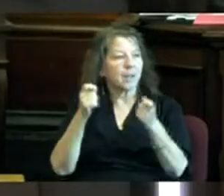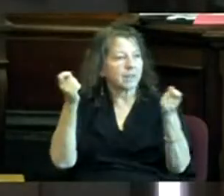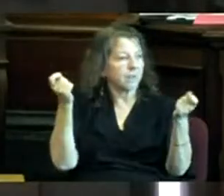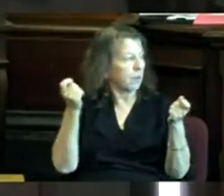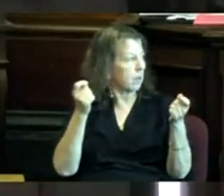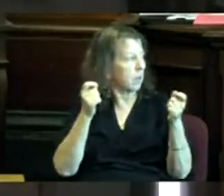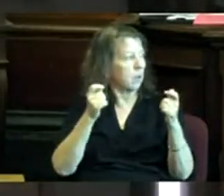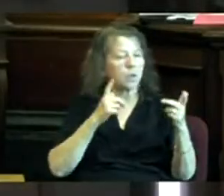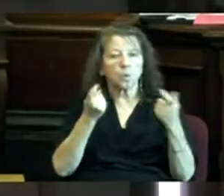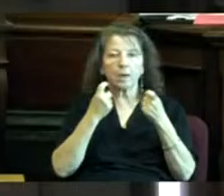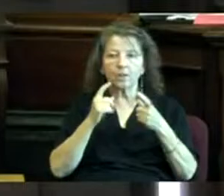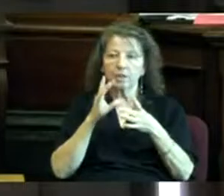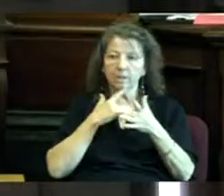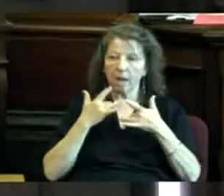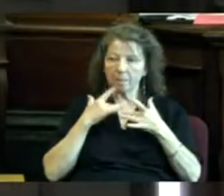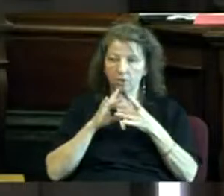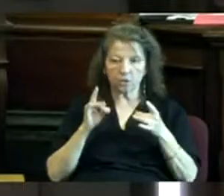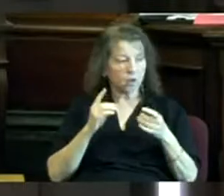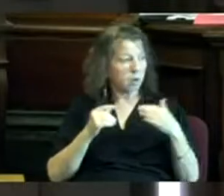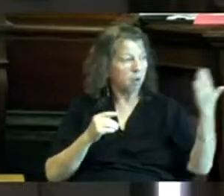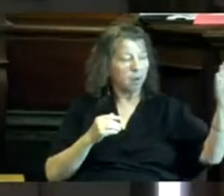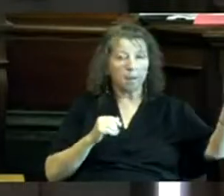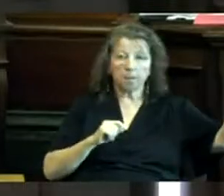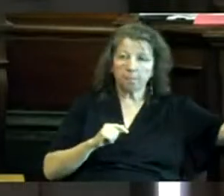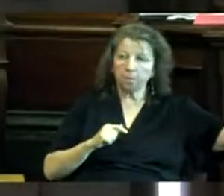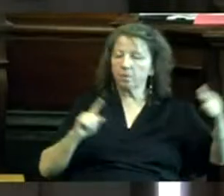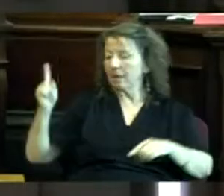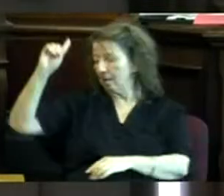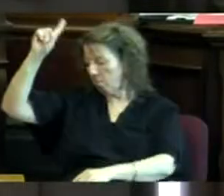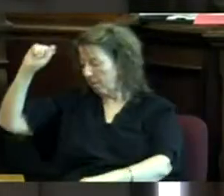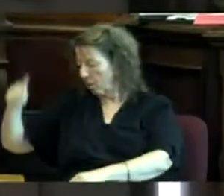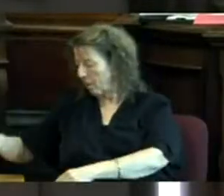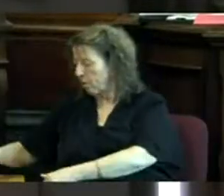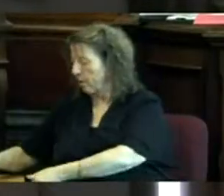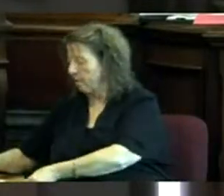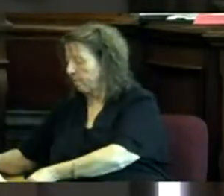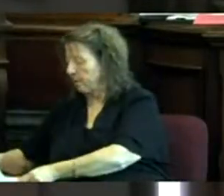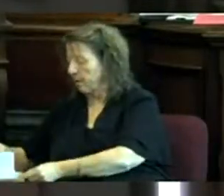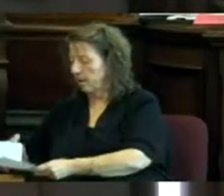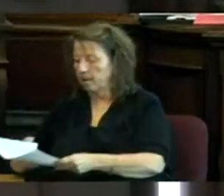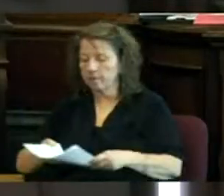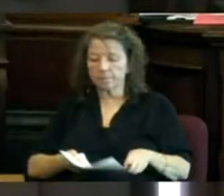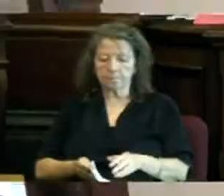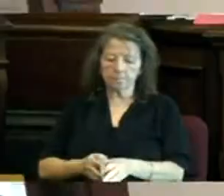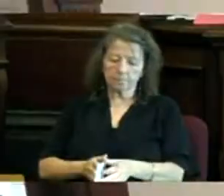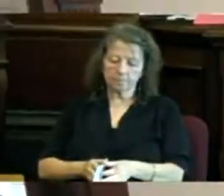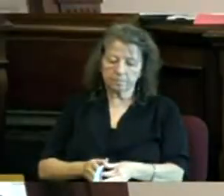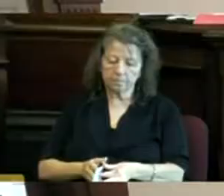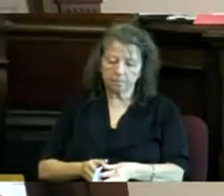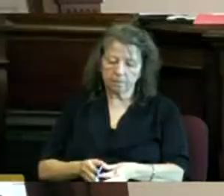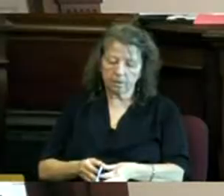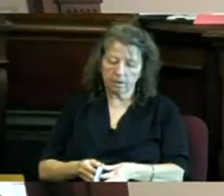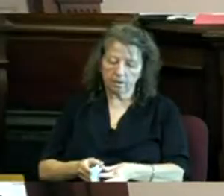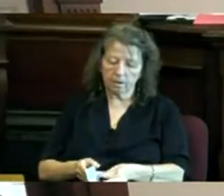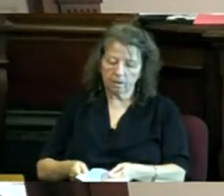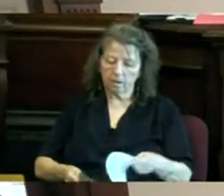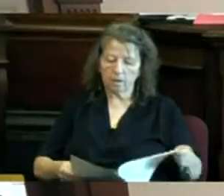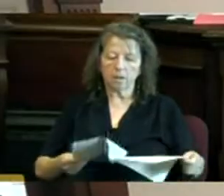relating to the 2025 Rochester Fringe Festival. Any questions, comments or concerns? If not, I'll take a motion. Move it.